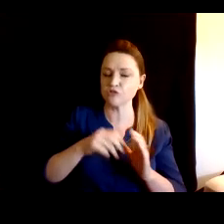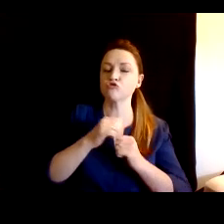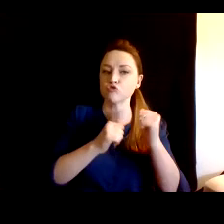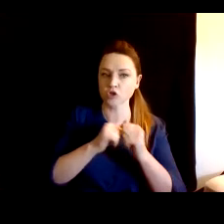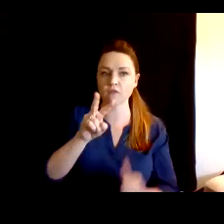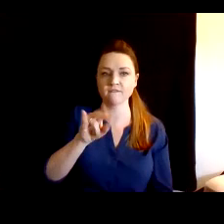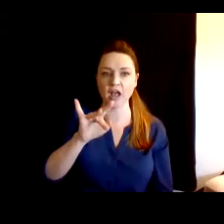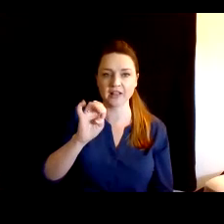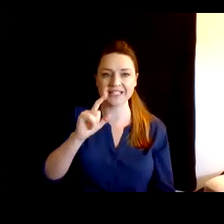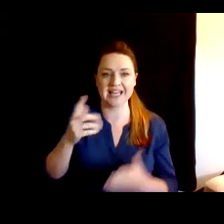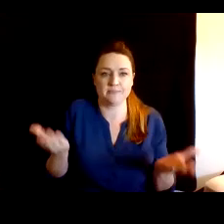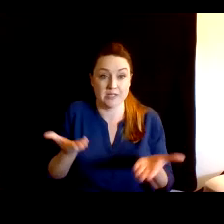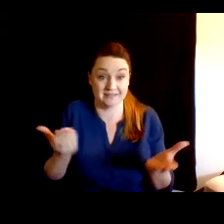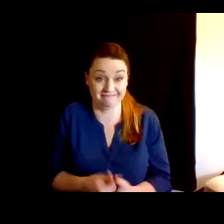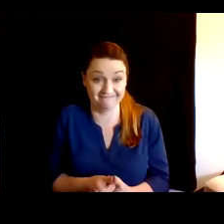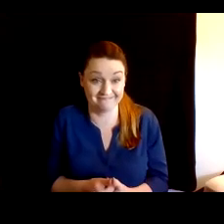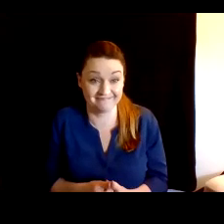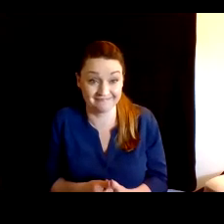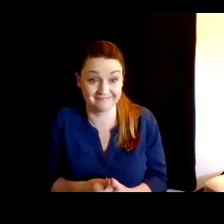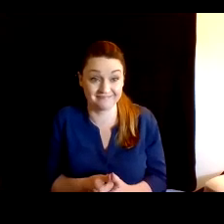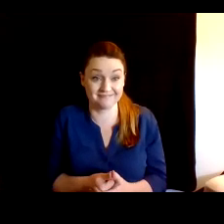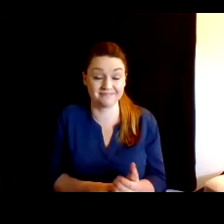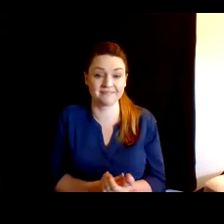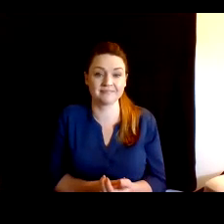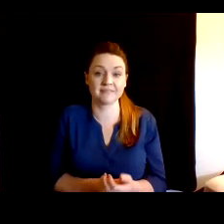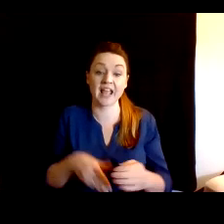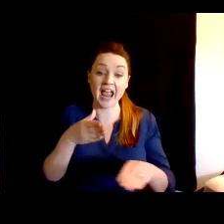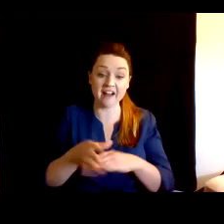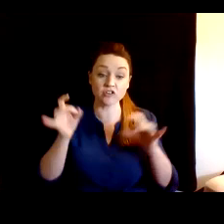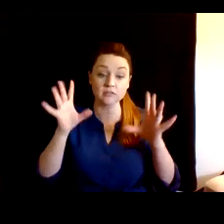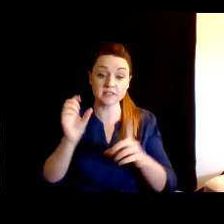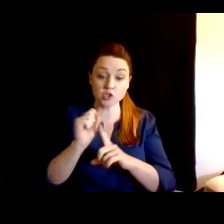So we just wanna think about the imbalance or institutionalizations after disasters is avoidable.